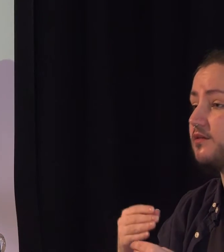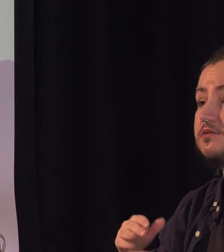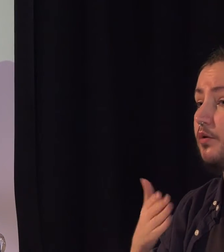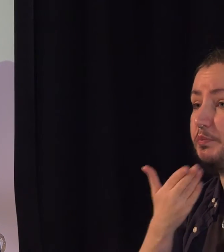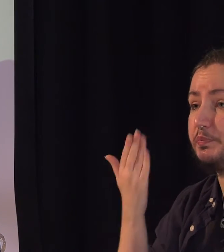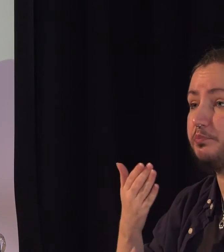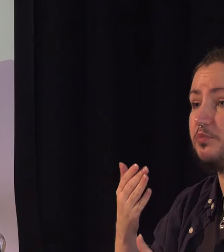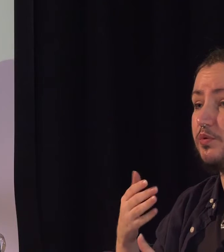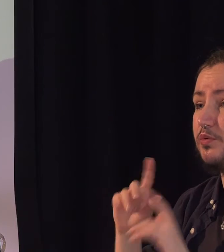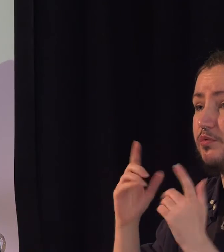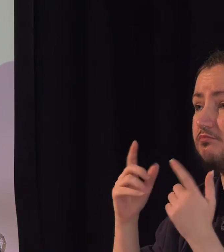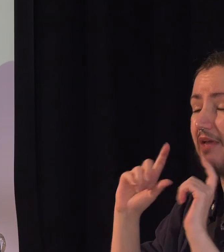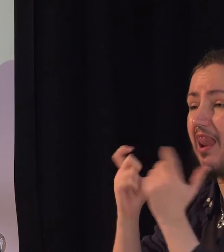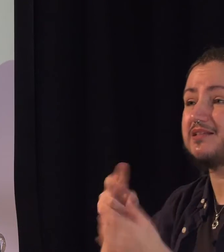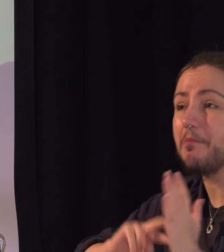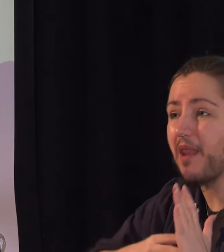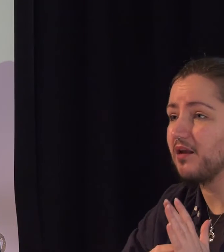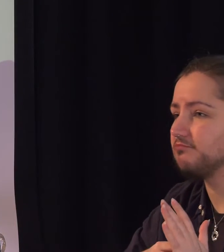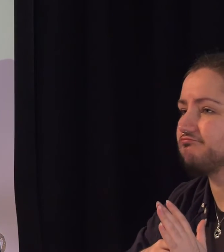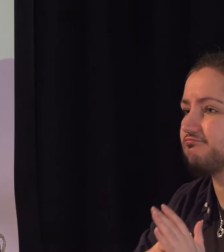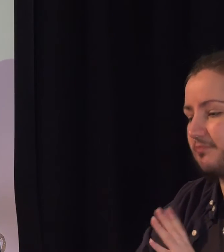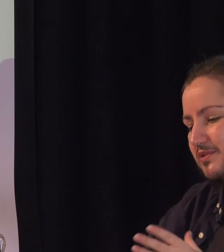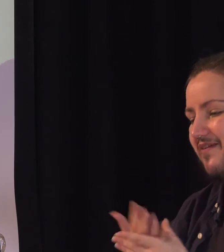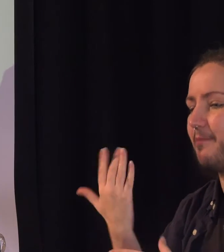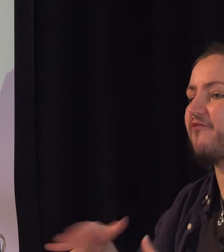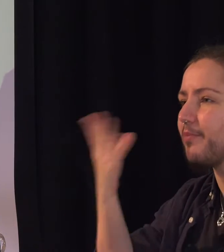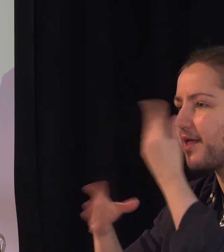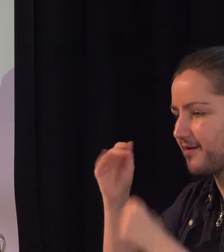Instead, they developed from learning that was taking place right in front of their eyes.